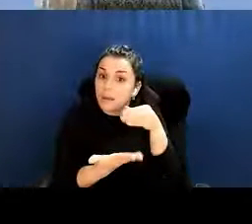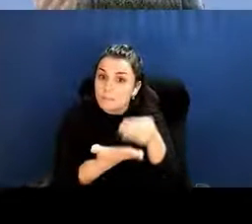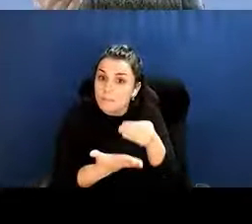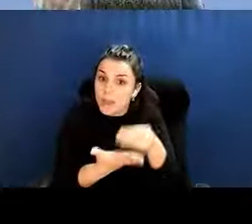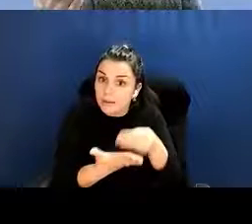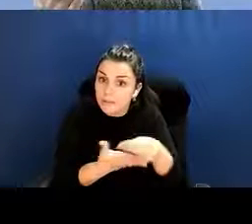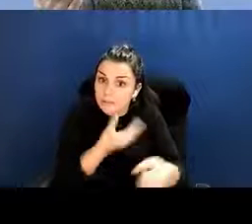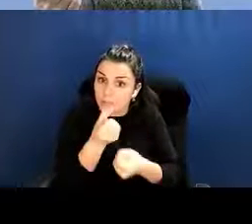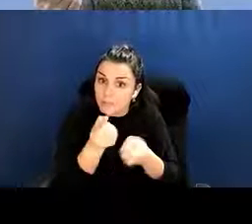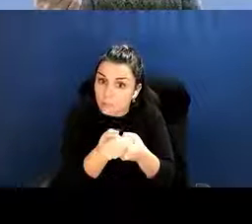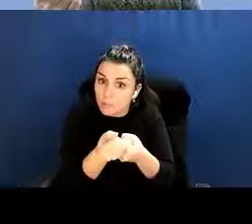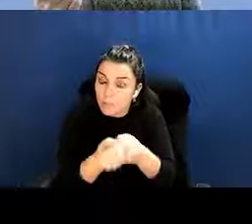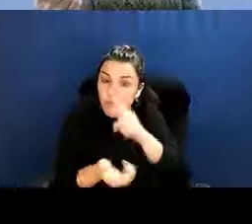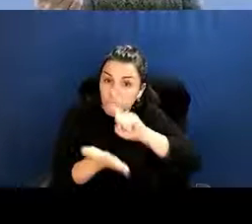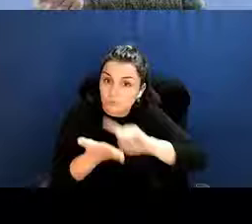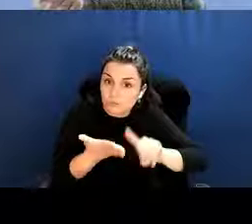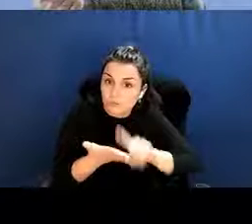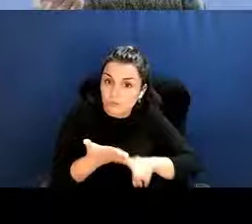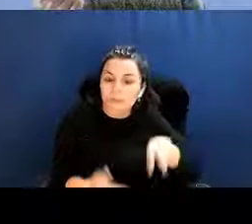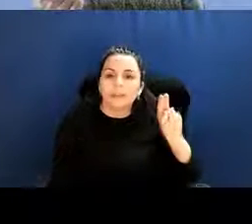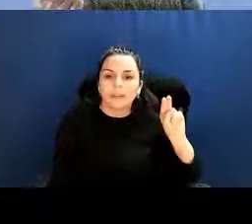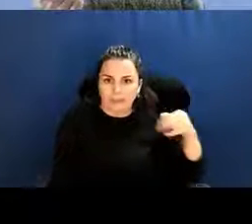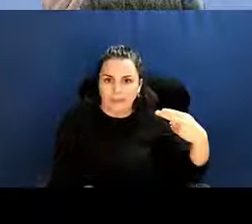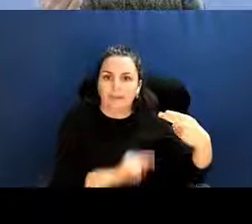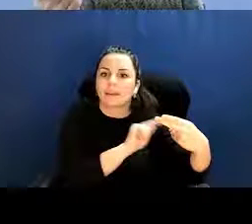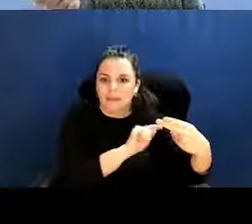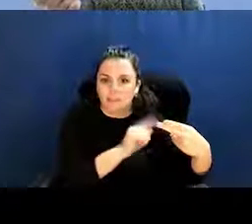NIH is the organization that you look to.